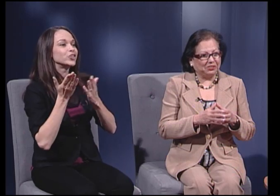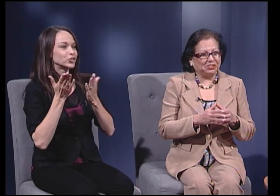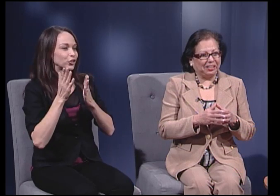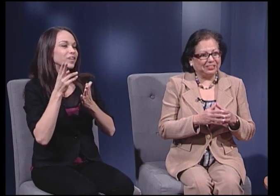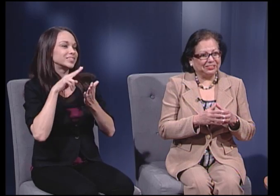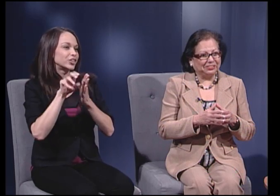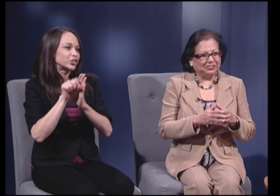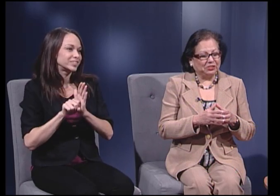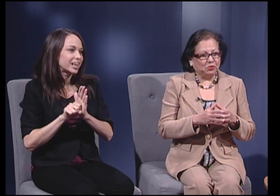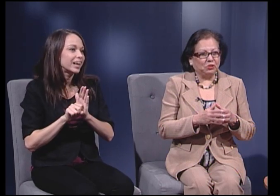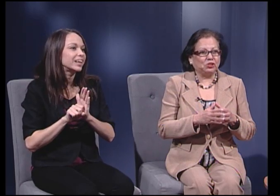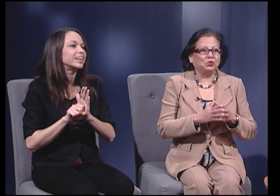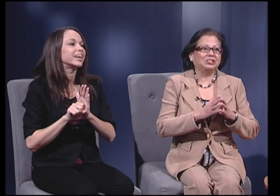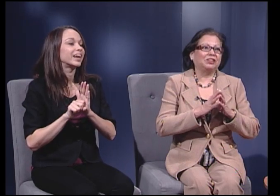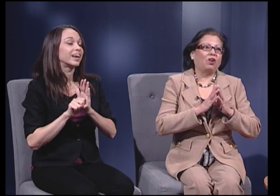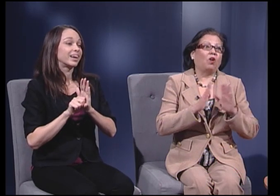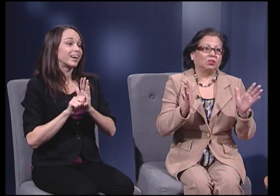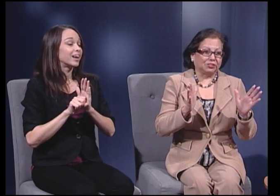of State, which was awesome.